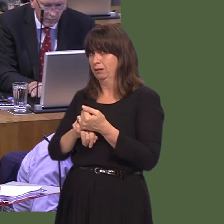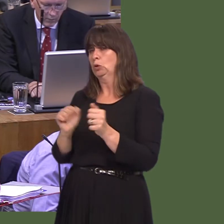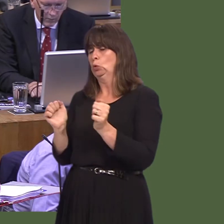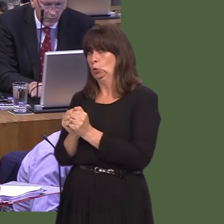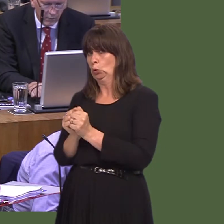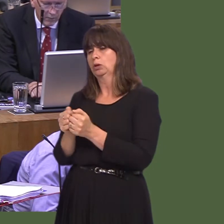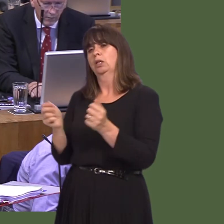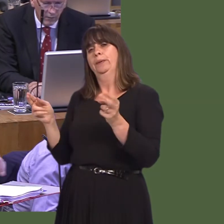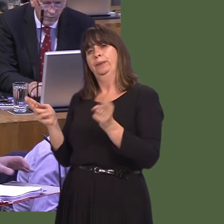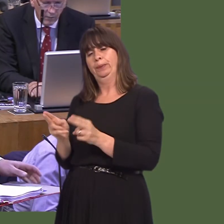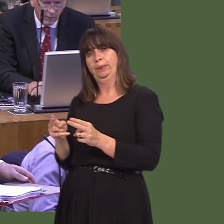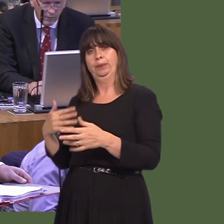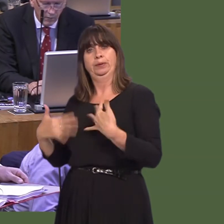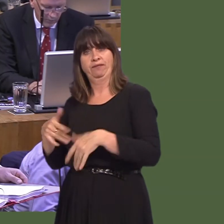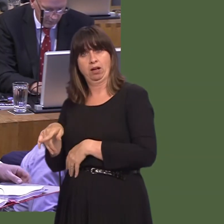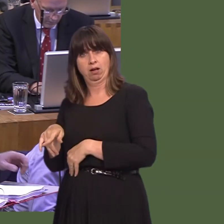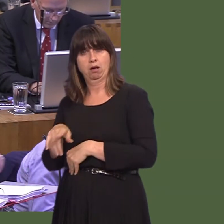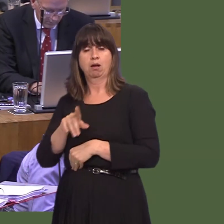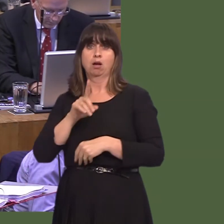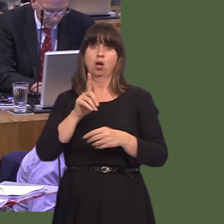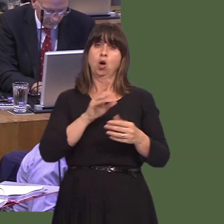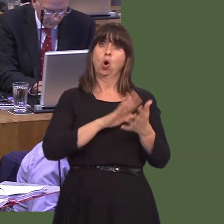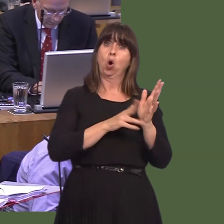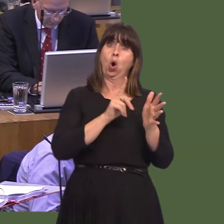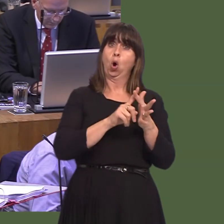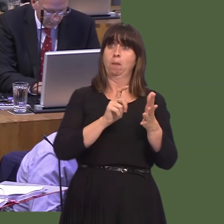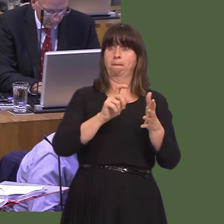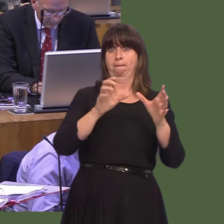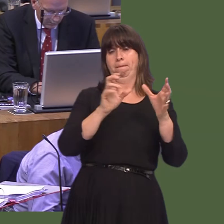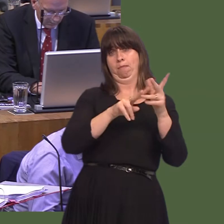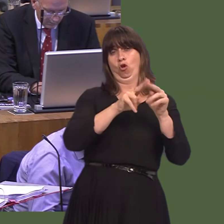I can say that, on 18 June, the Home Office Minister Nick Hurd, assuming he is still the